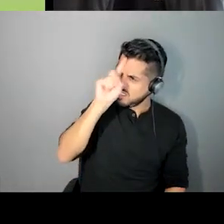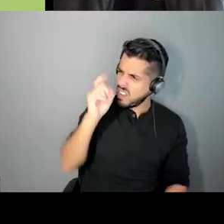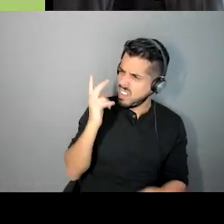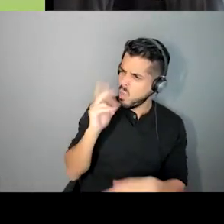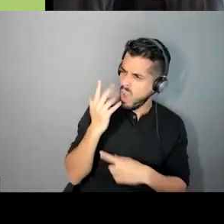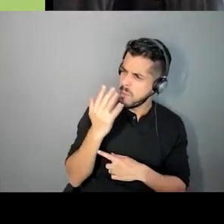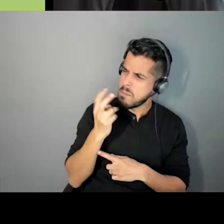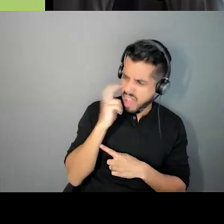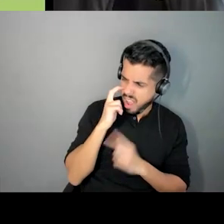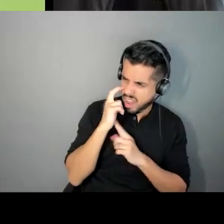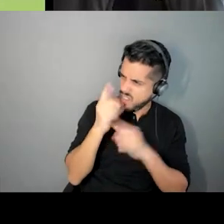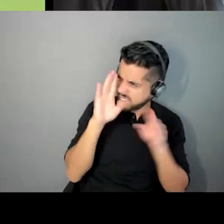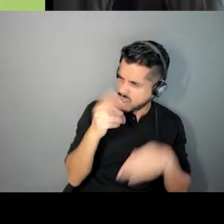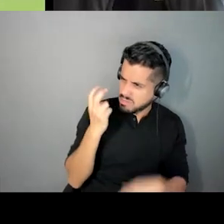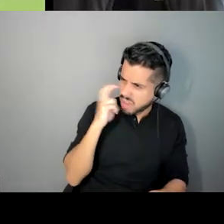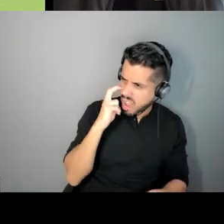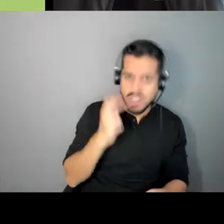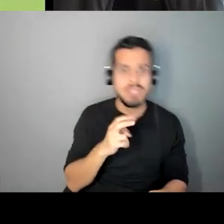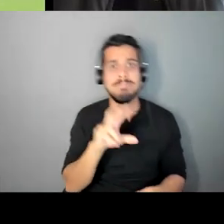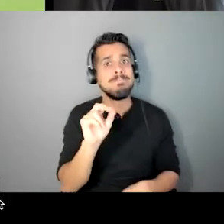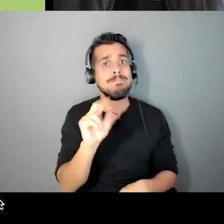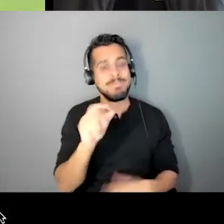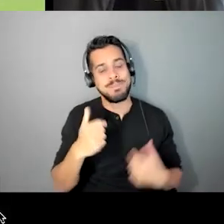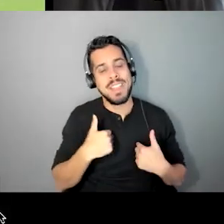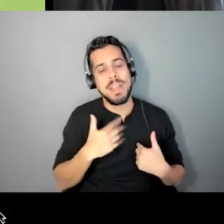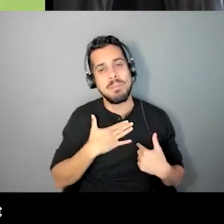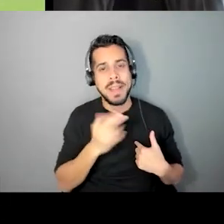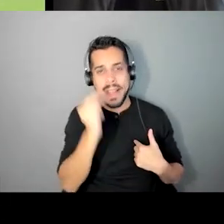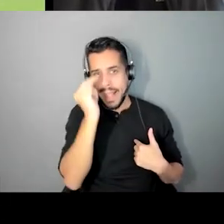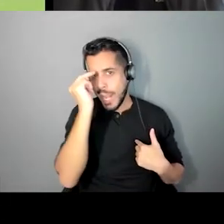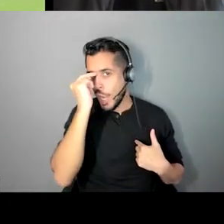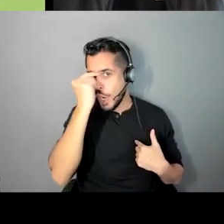So, uh... this is the kind of nerd I am. This is the kind of techie I am.